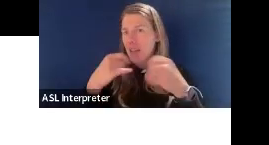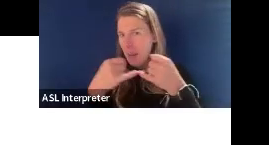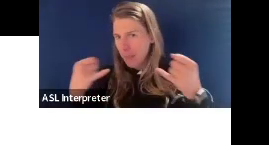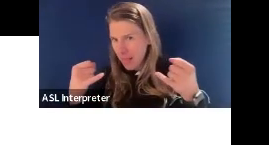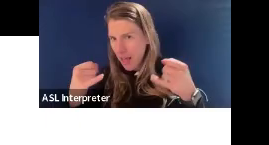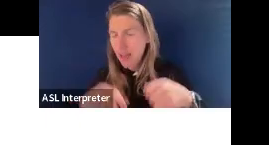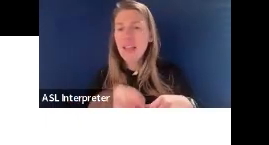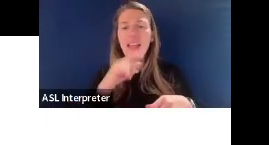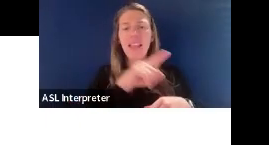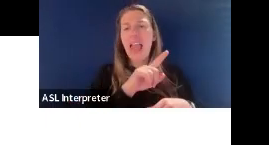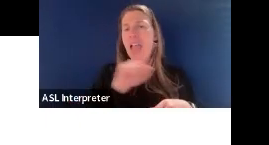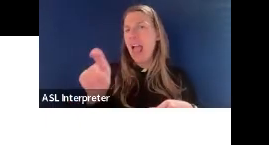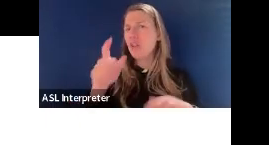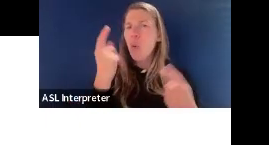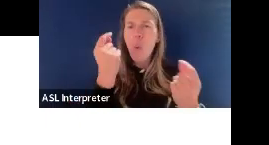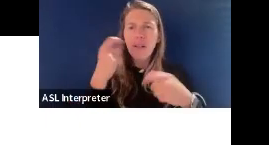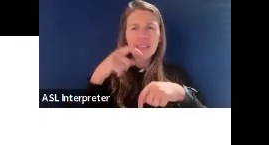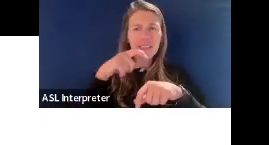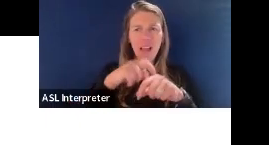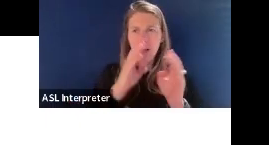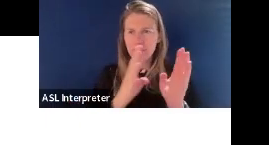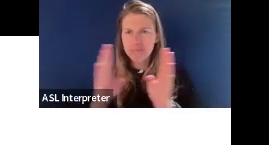The question asks what is the timeline for TCM?